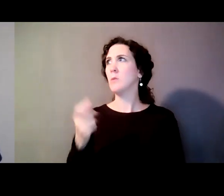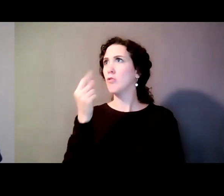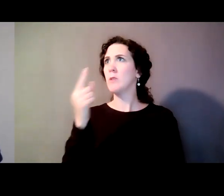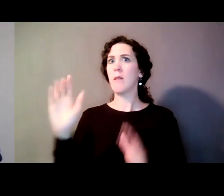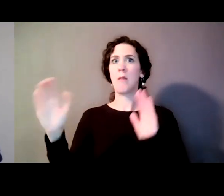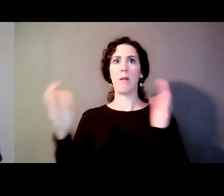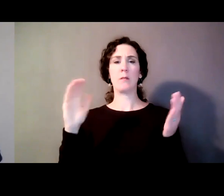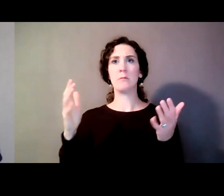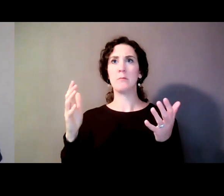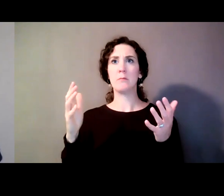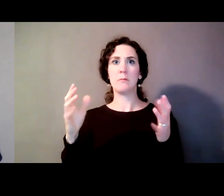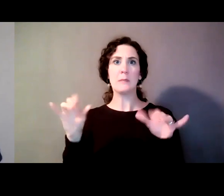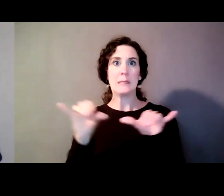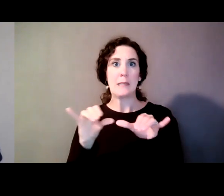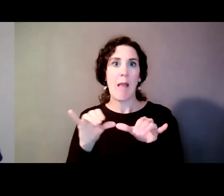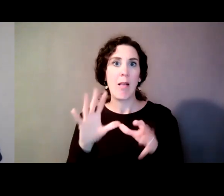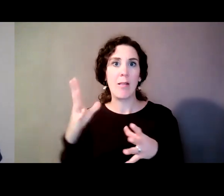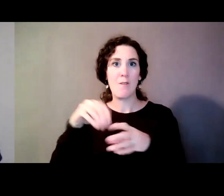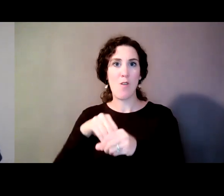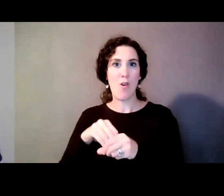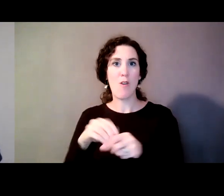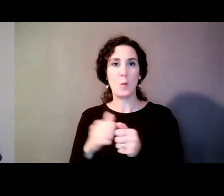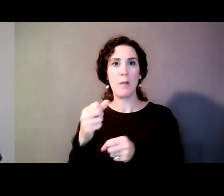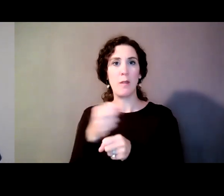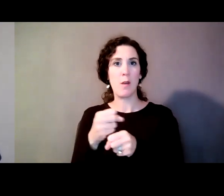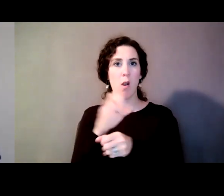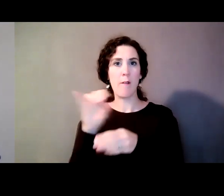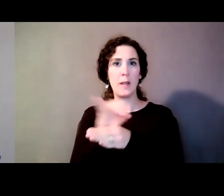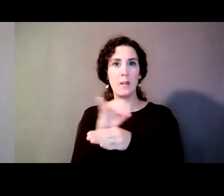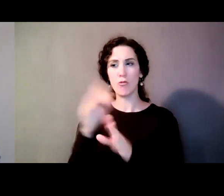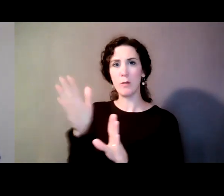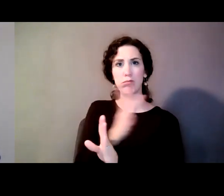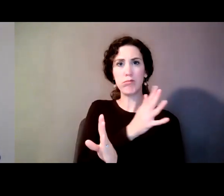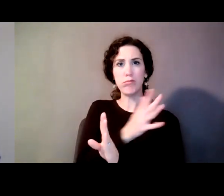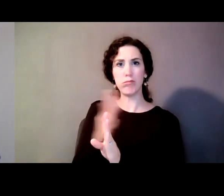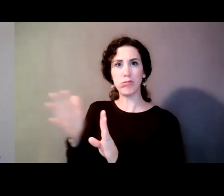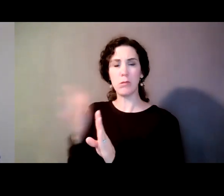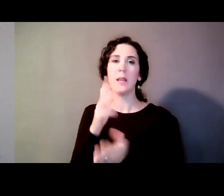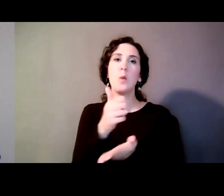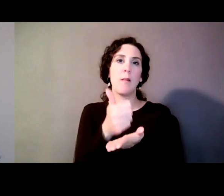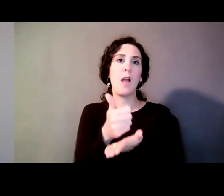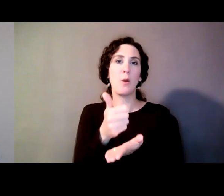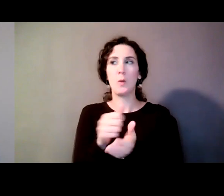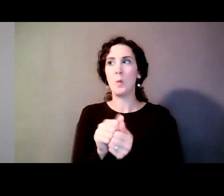that the industry encompasses, and that will probably help you in terms of your own approach